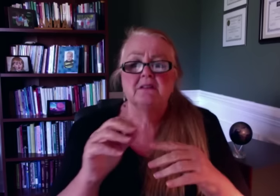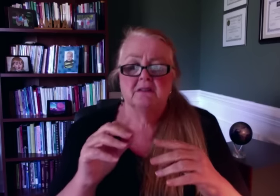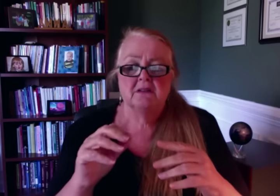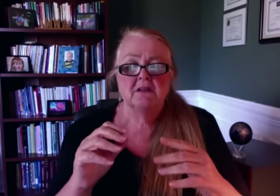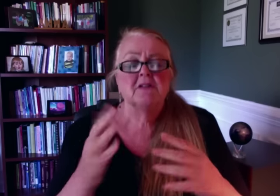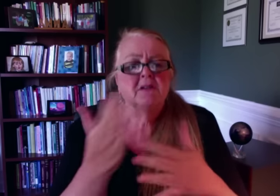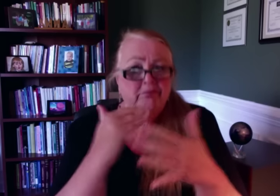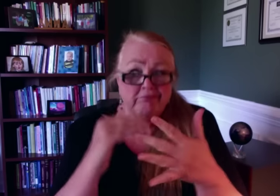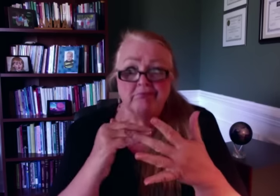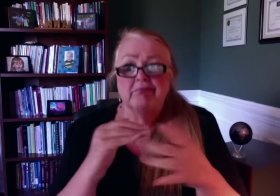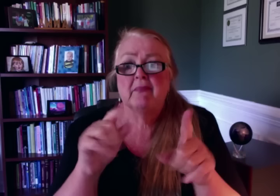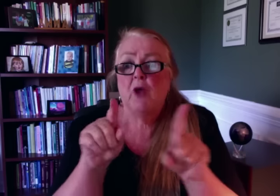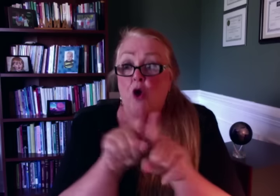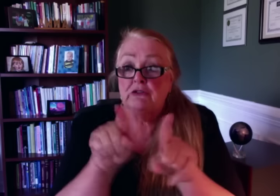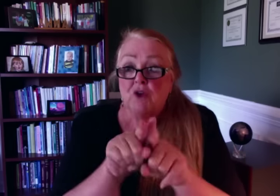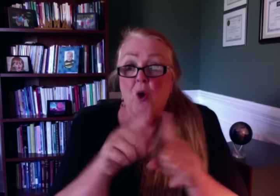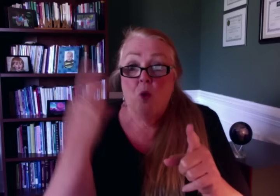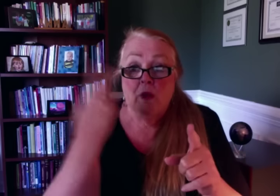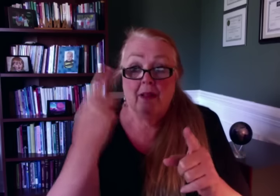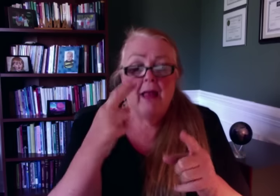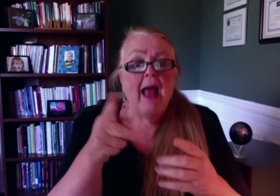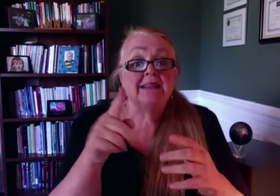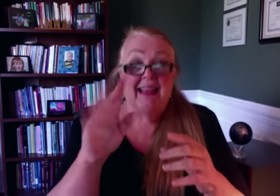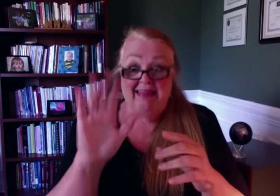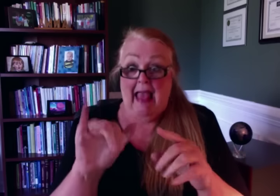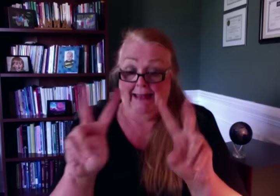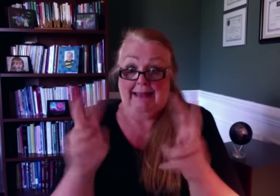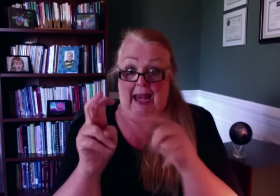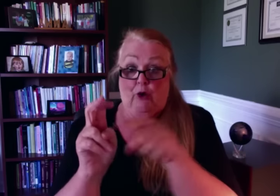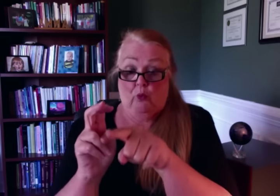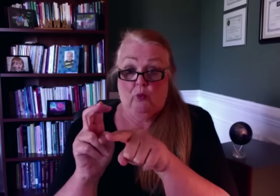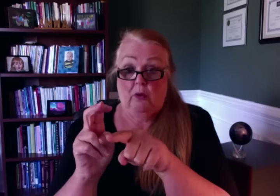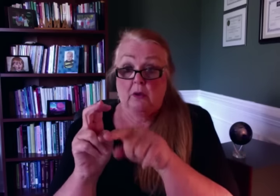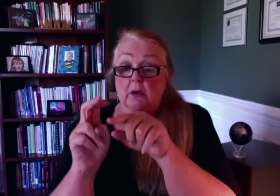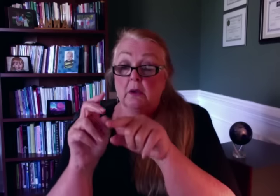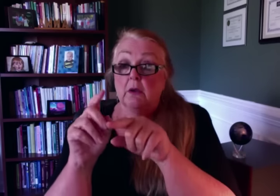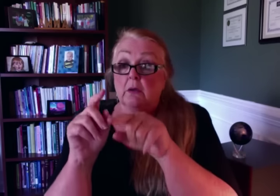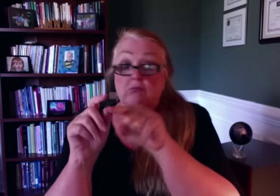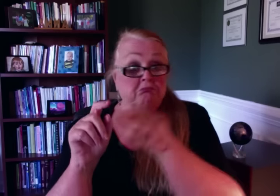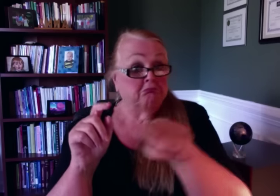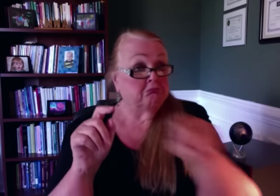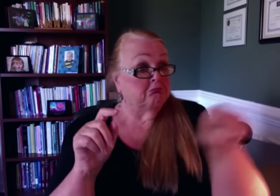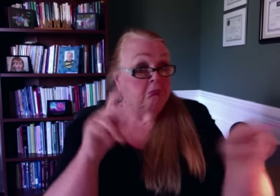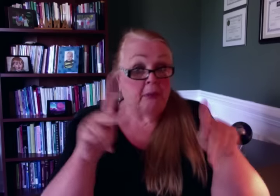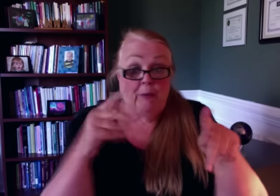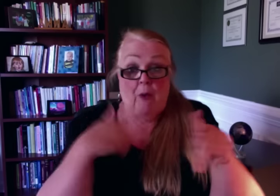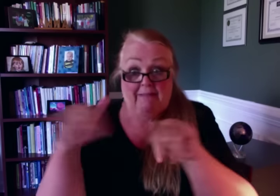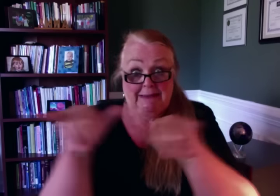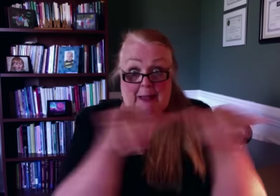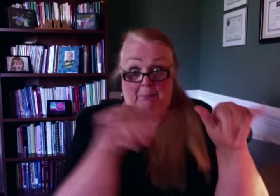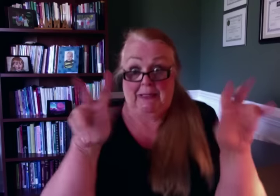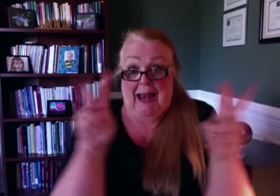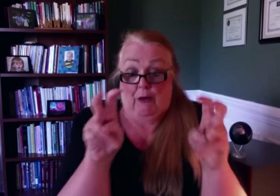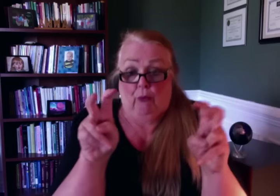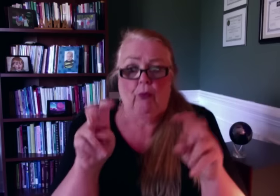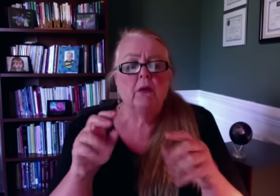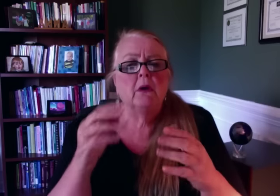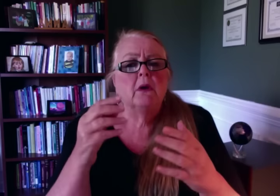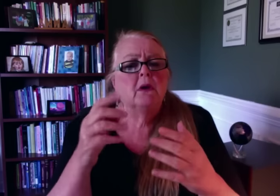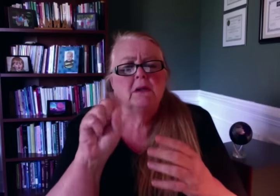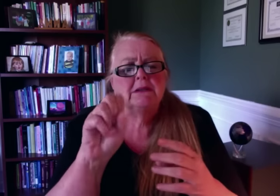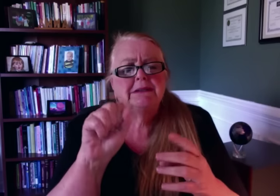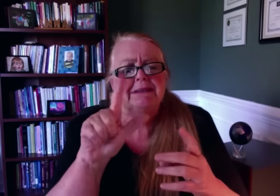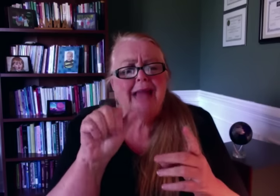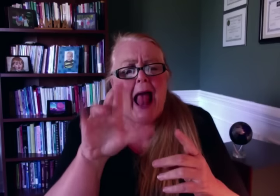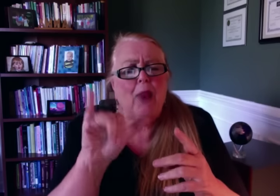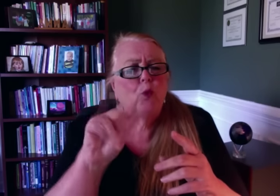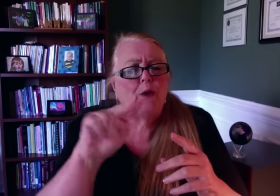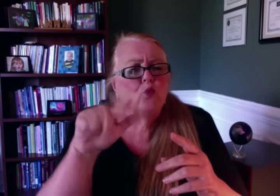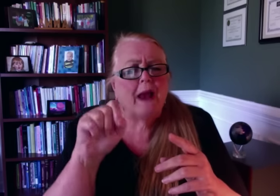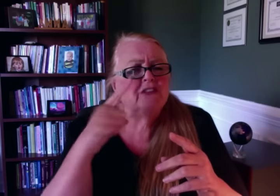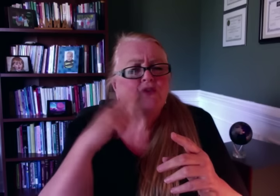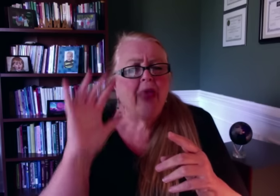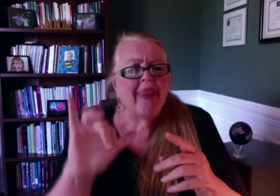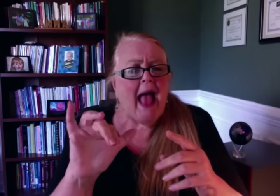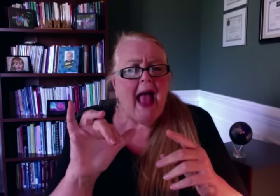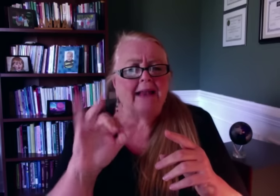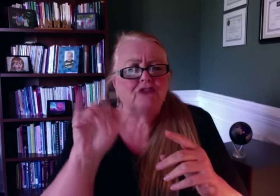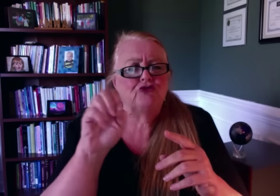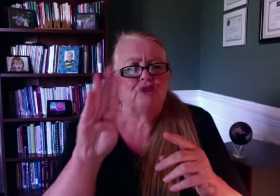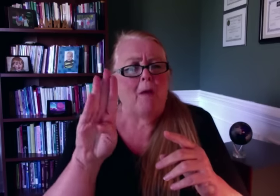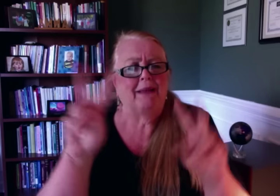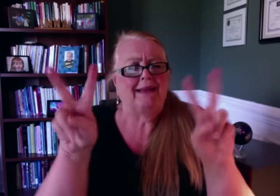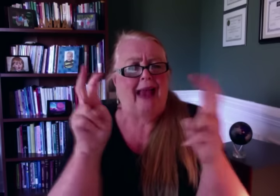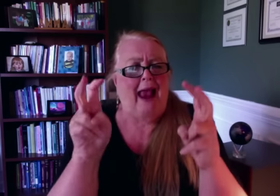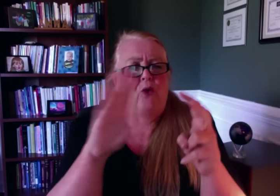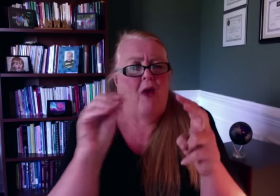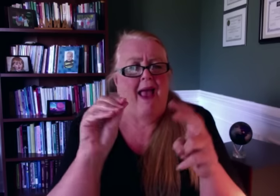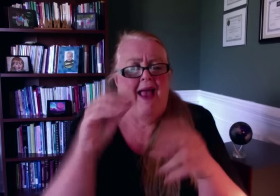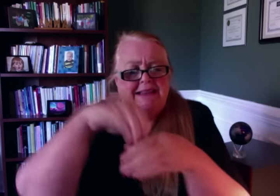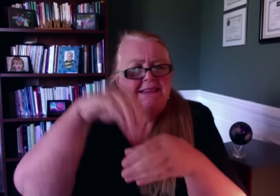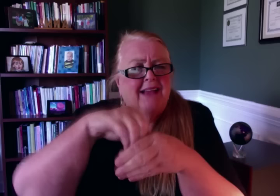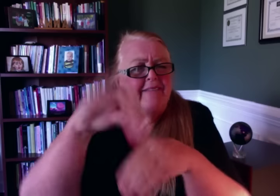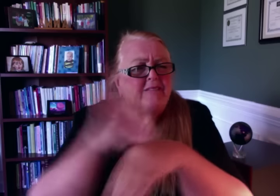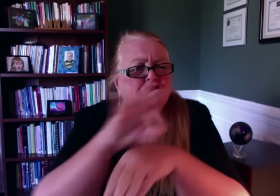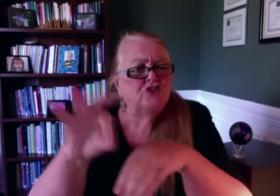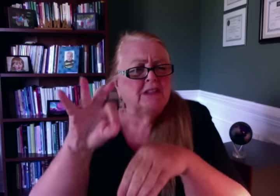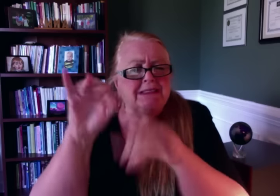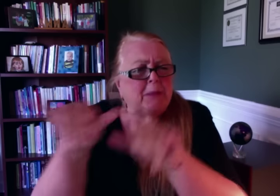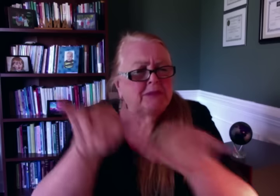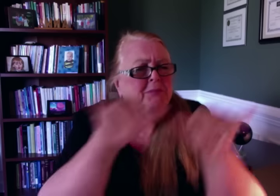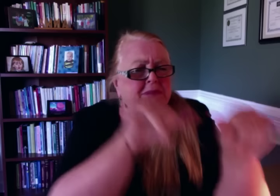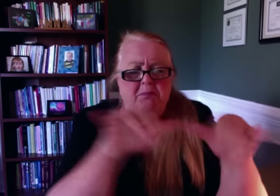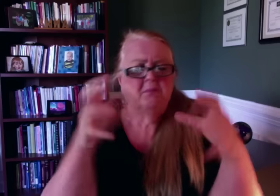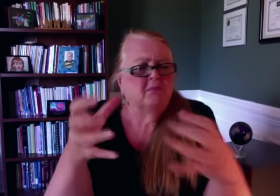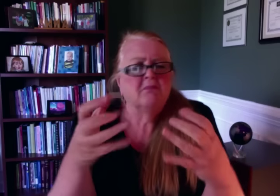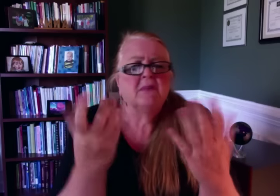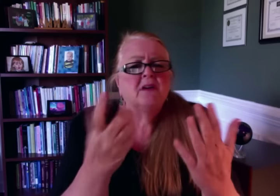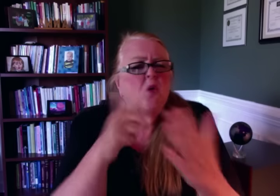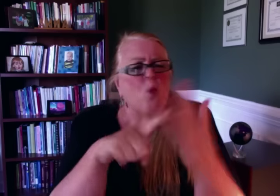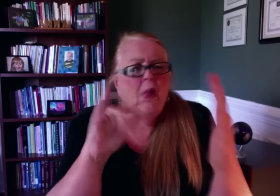There was no clear delineation of a salary range for positions with the same title or